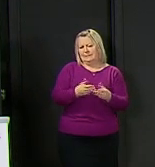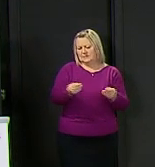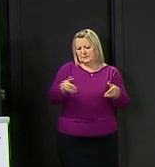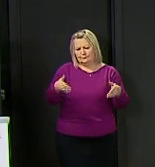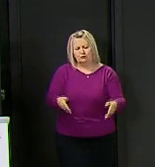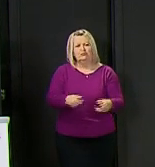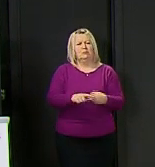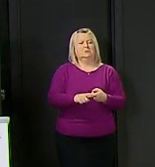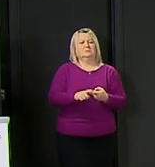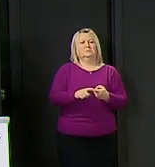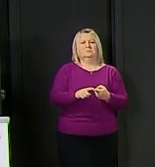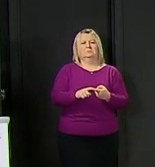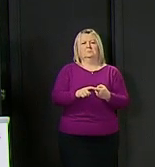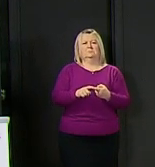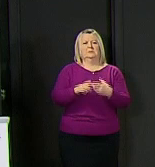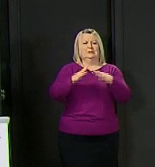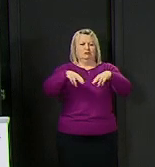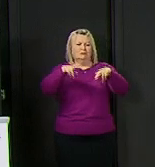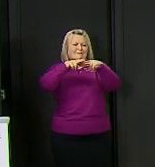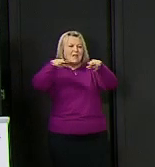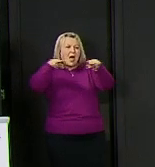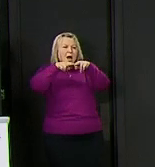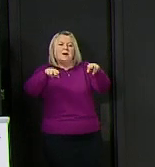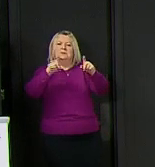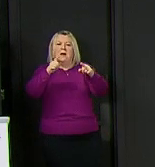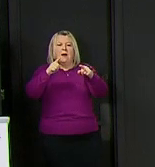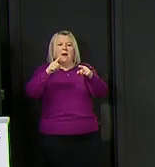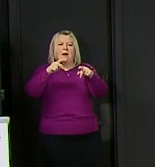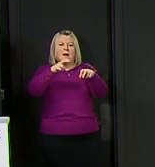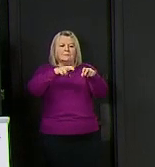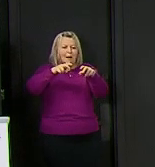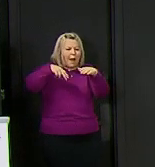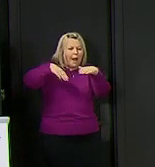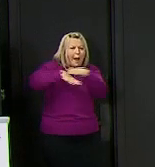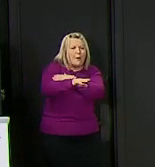who are not able to use their play parks. You have talked a little bit about the damage